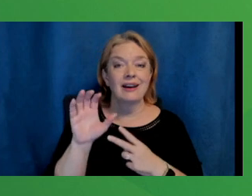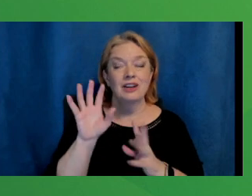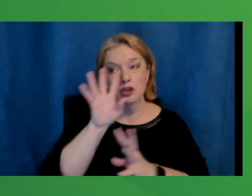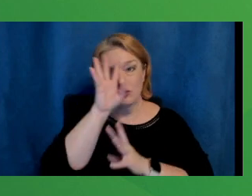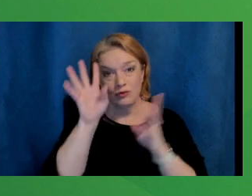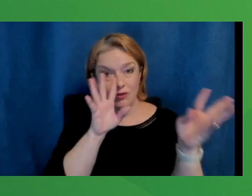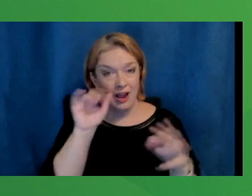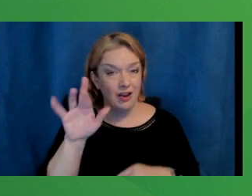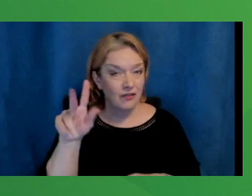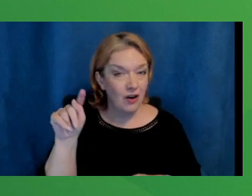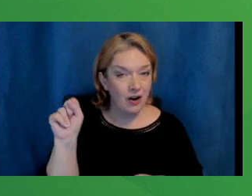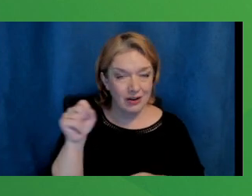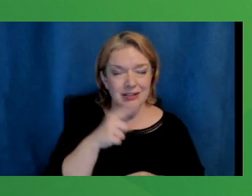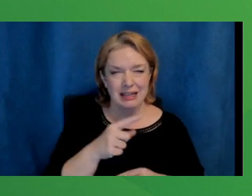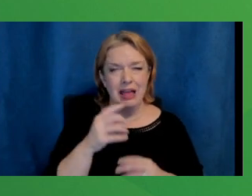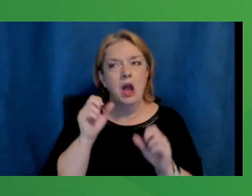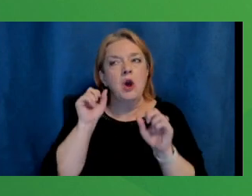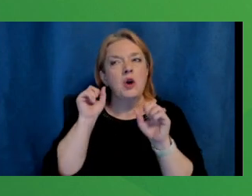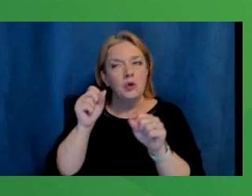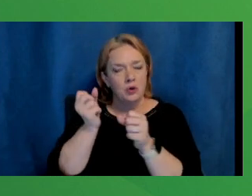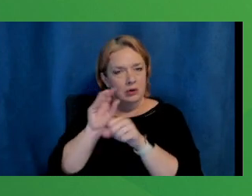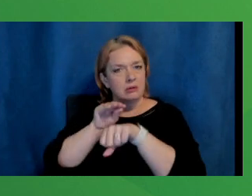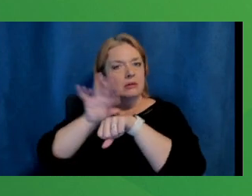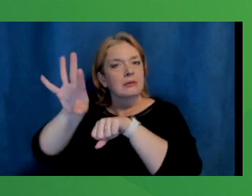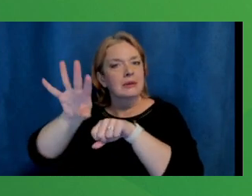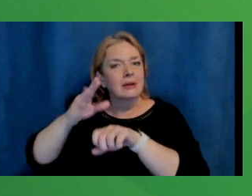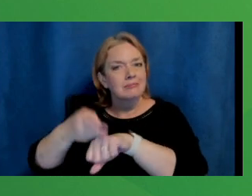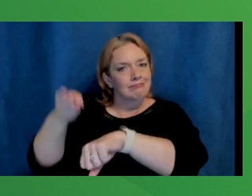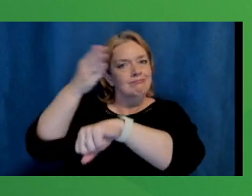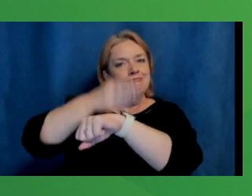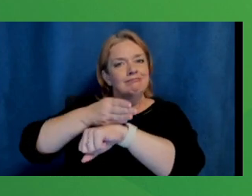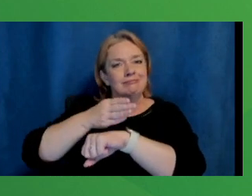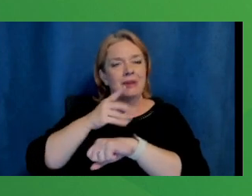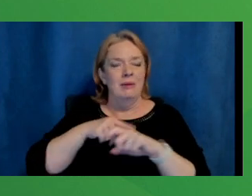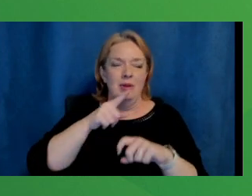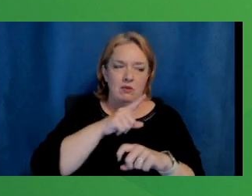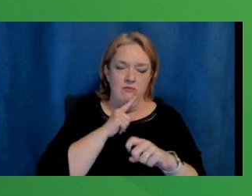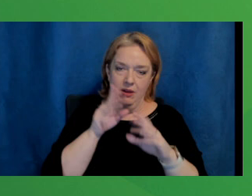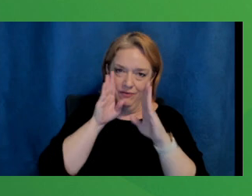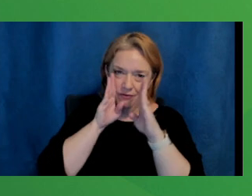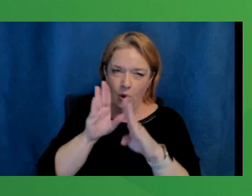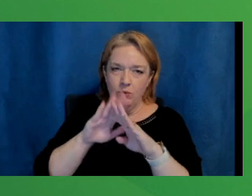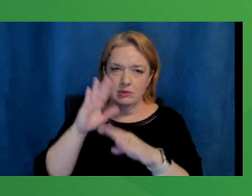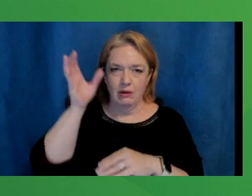really, really focused around cooperation and working together. And if people work together,